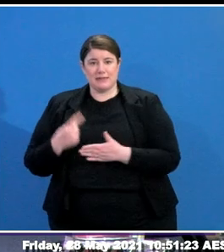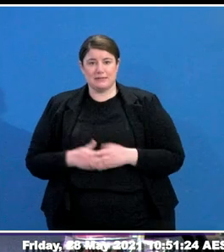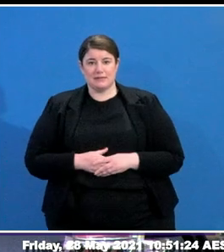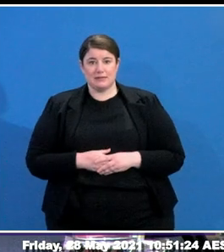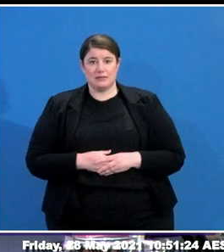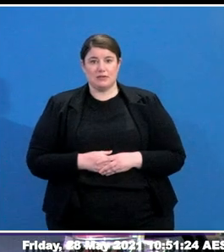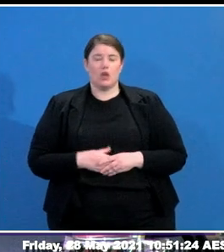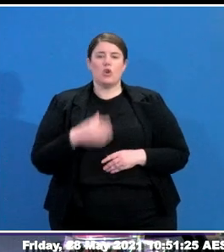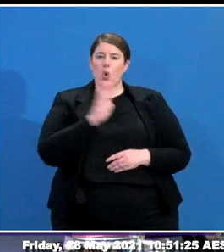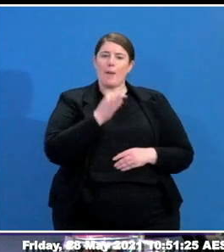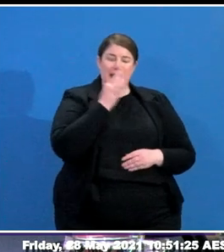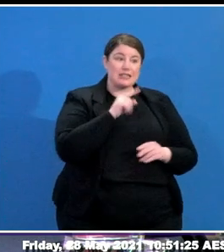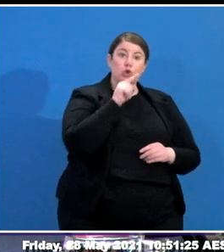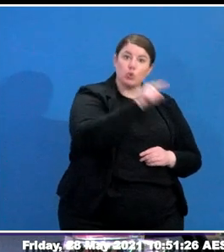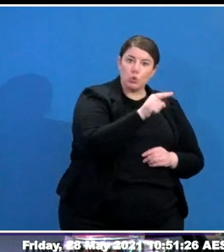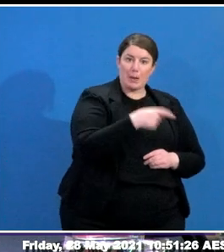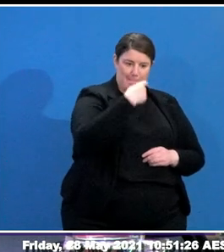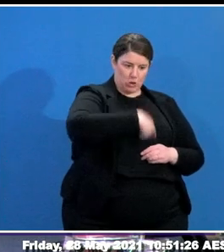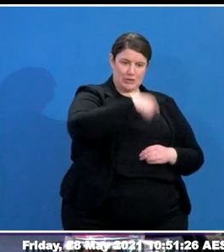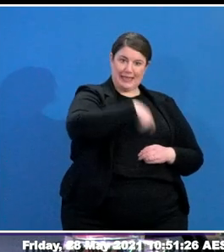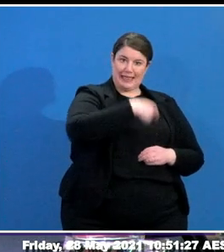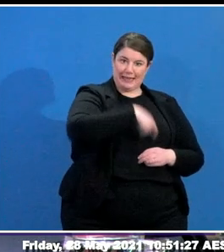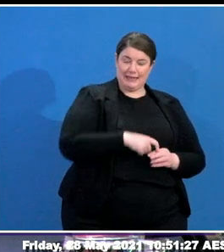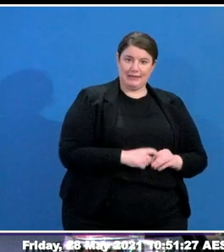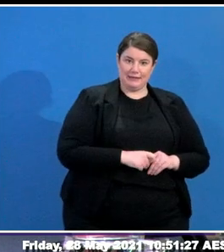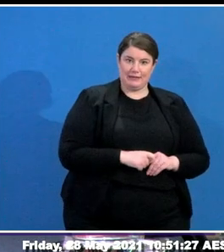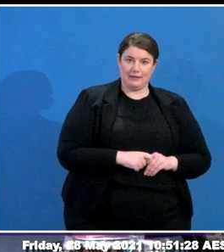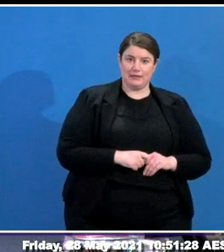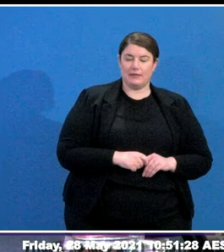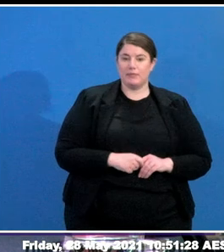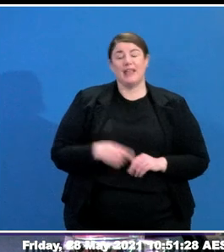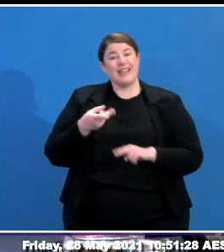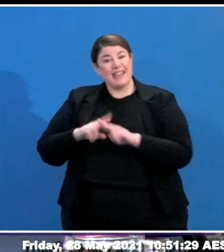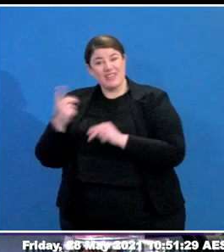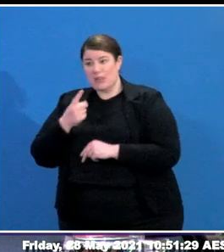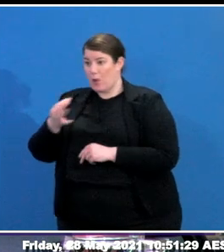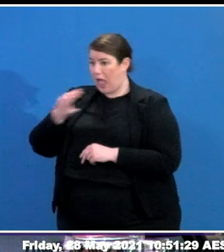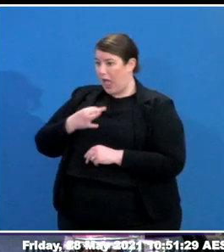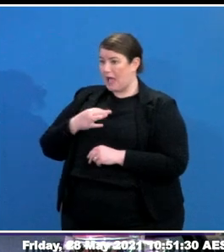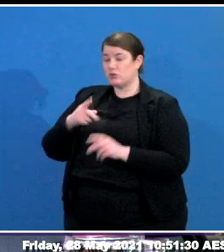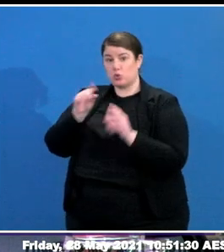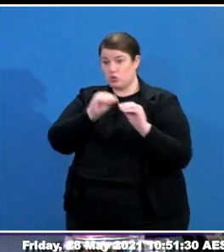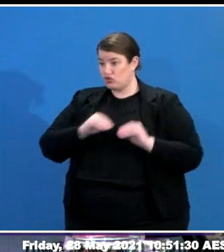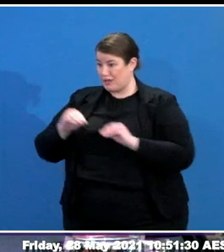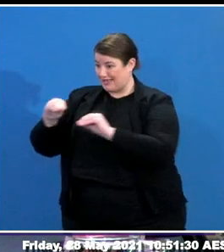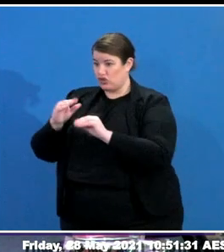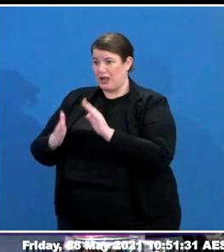Me personally. Personally, if someone had said to us to transition a house in three weeks with